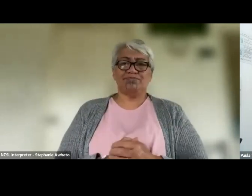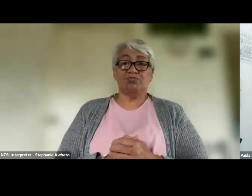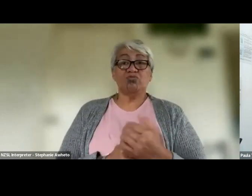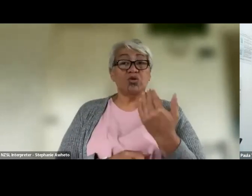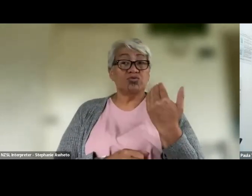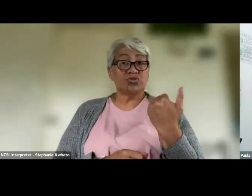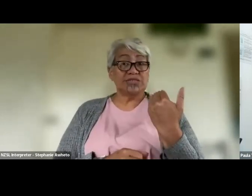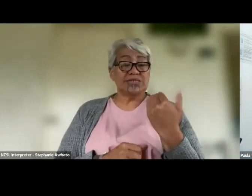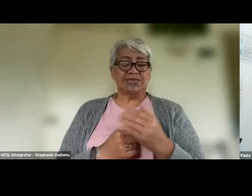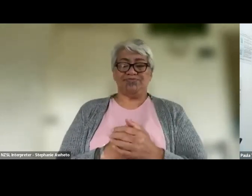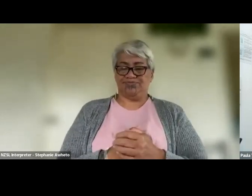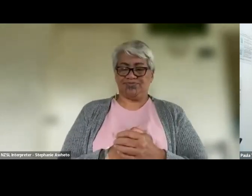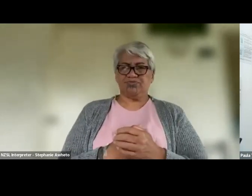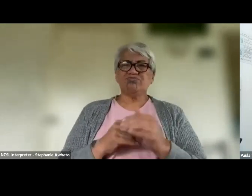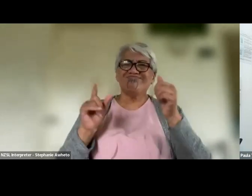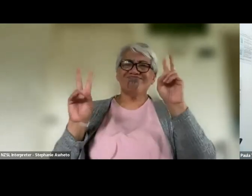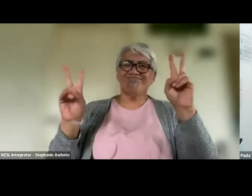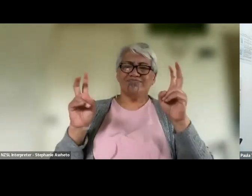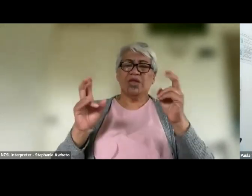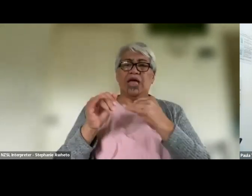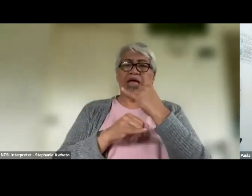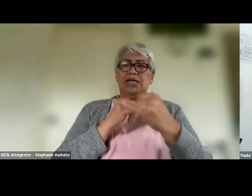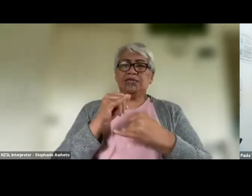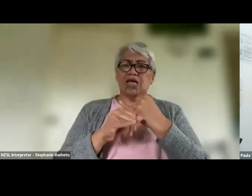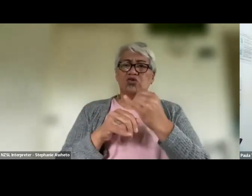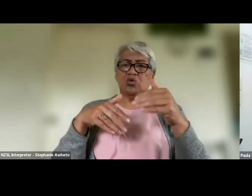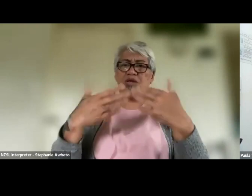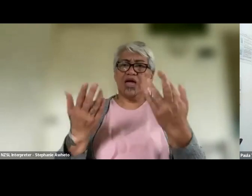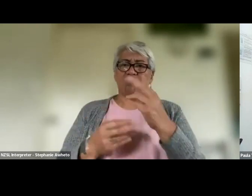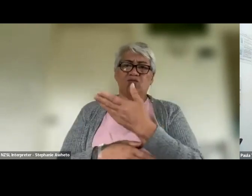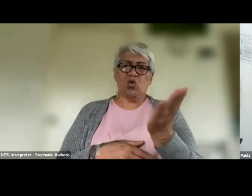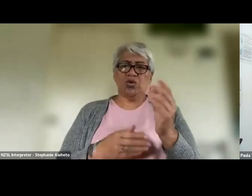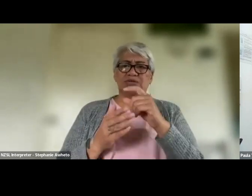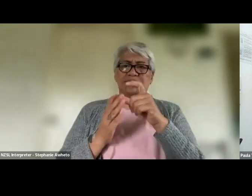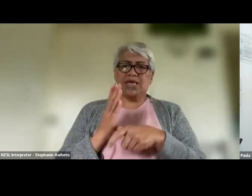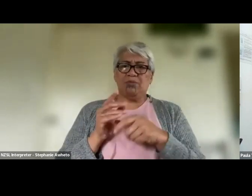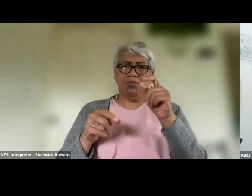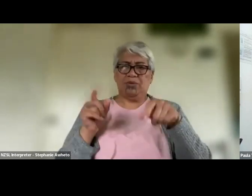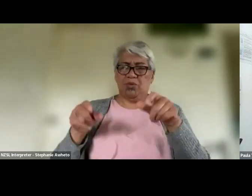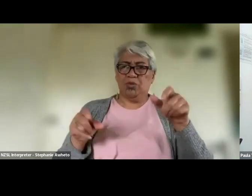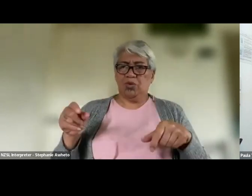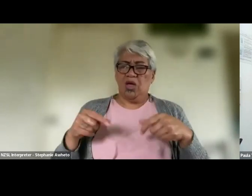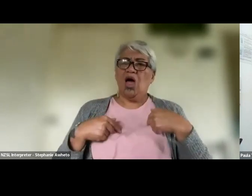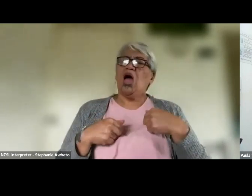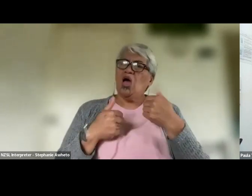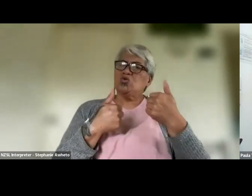marked the International Day for People with Disabilities, which was a good opportunity to reflect on what we’ve achieved,